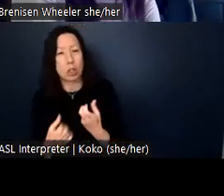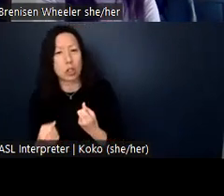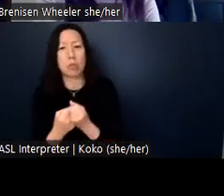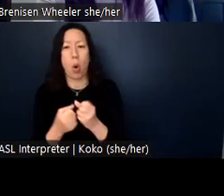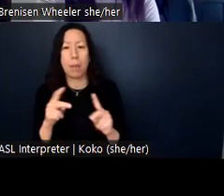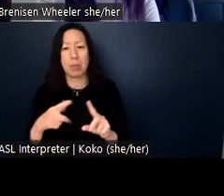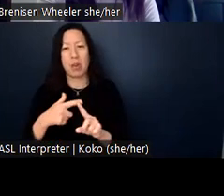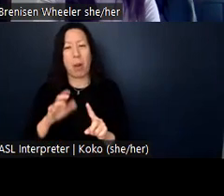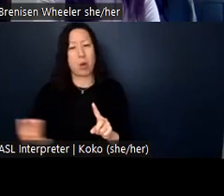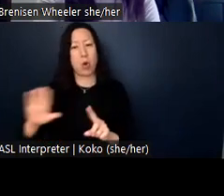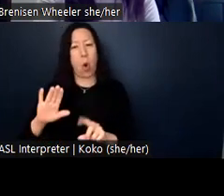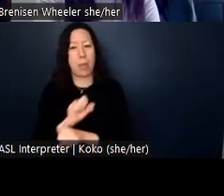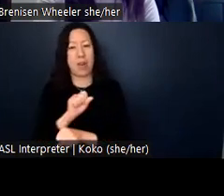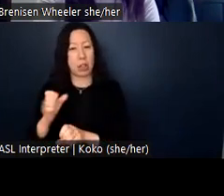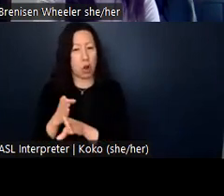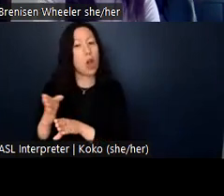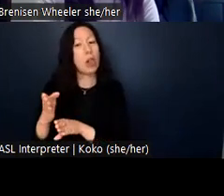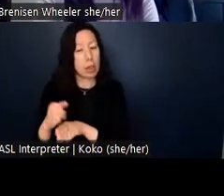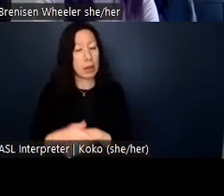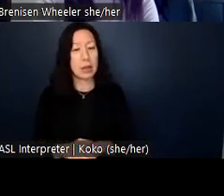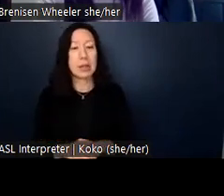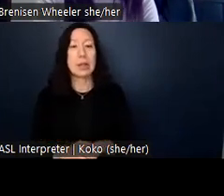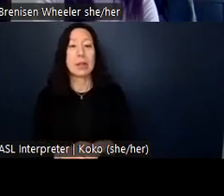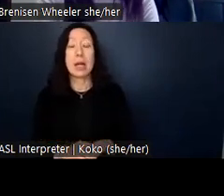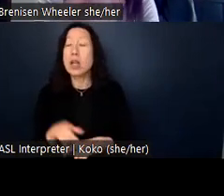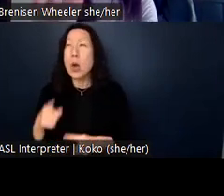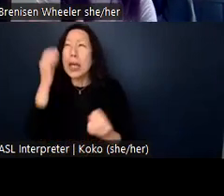12:58:28 And so when you're thinking about the people that you work with what are the